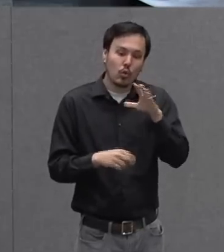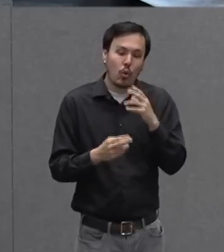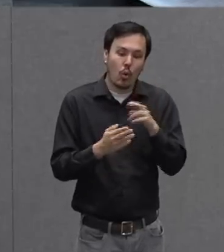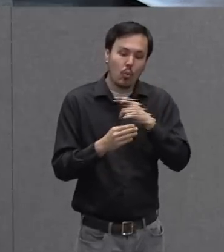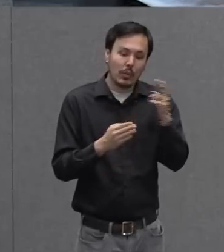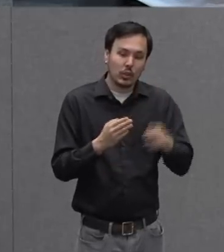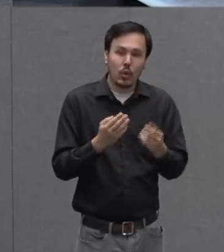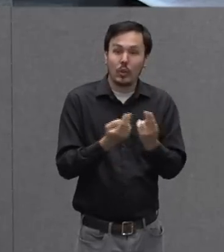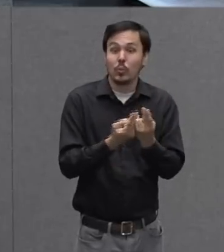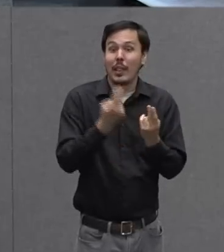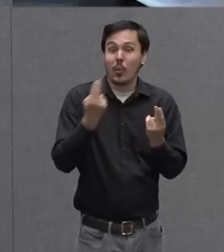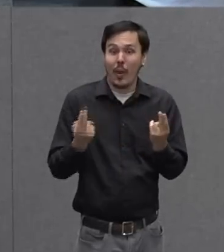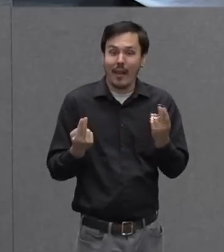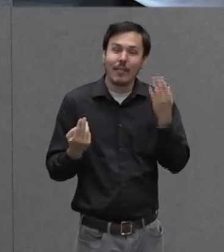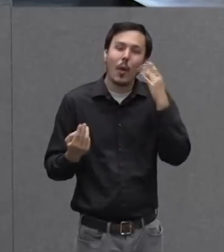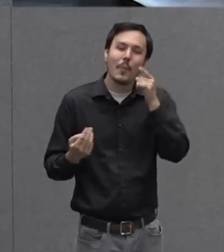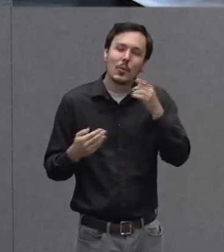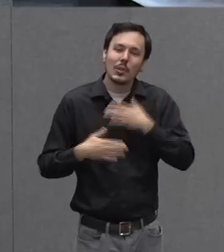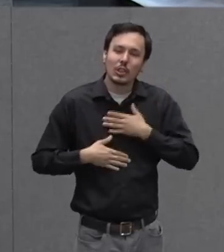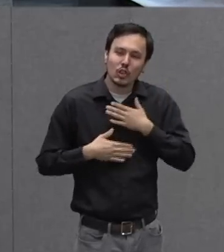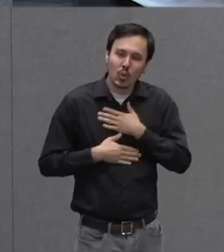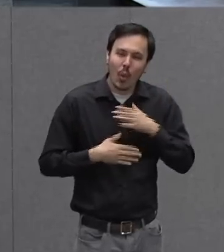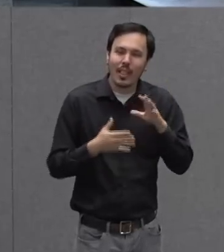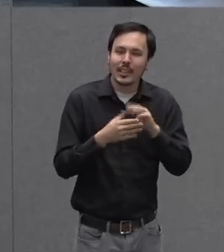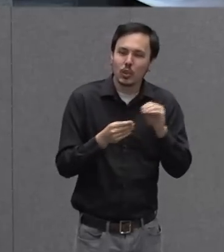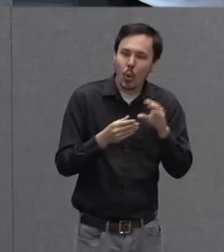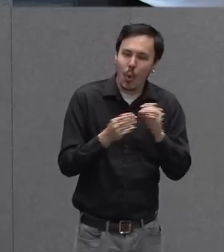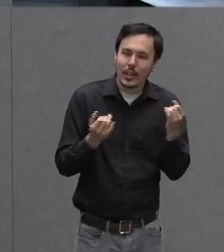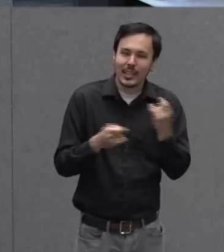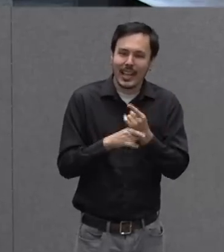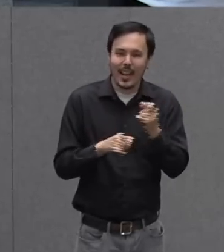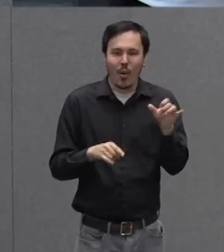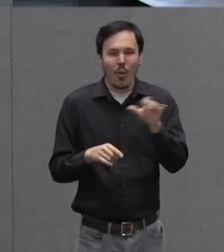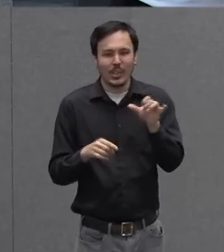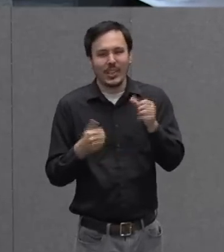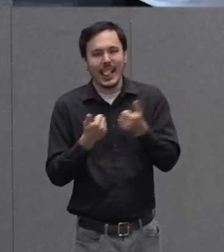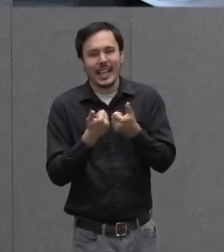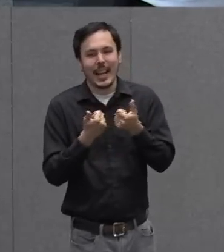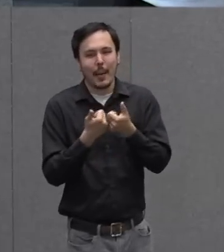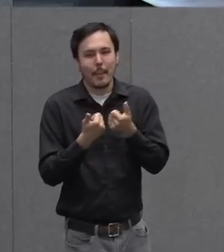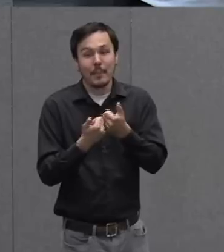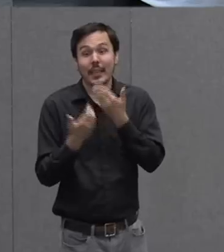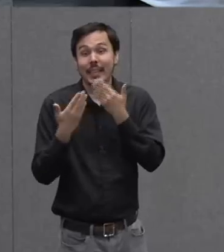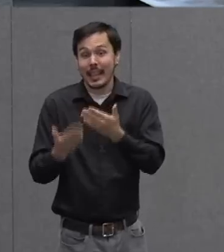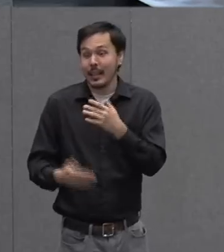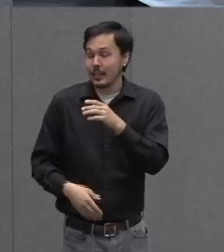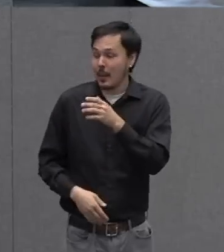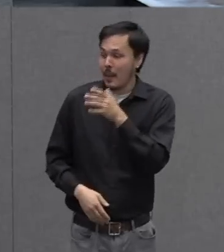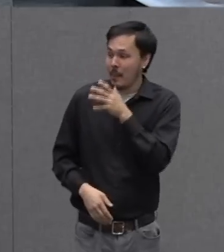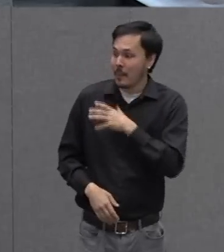I hope you enjoyed our fun story today and a fun game. Thanks to Miss Kathy for playing along.